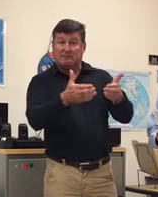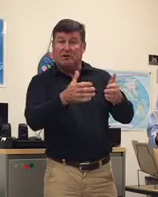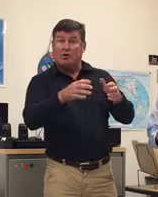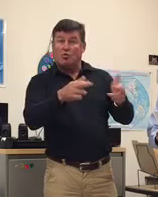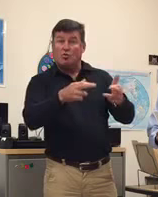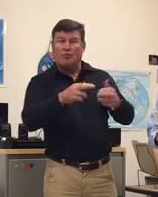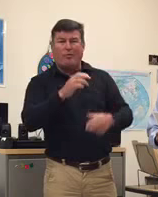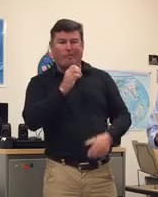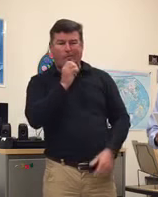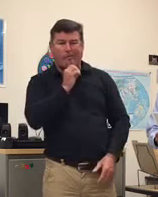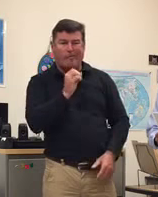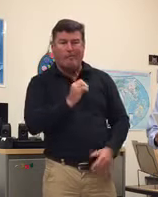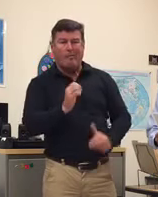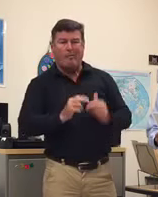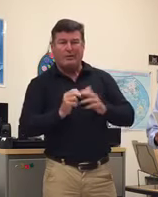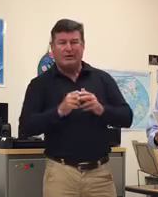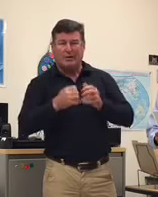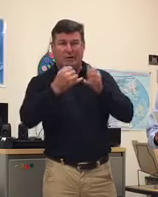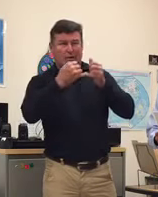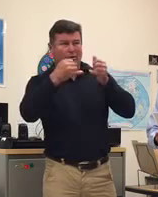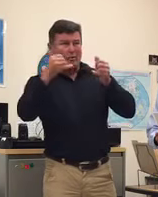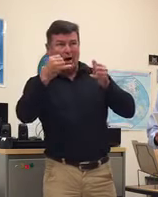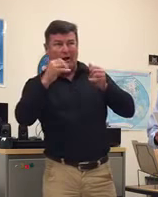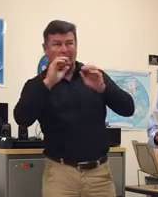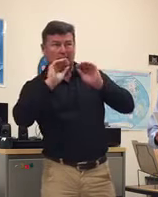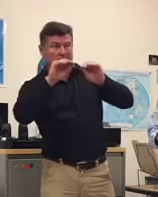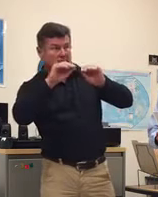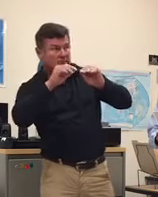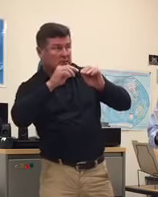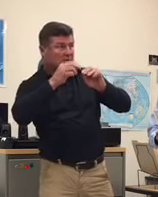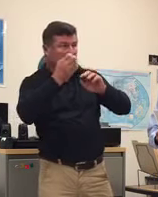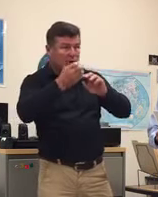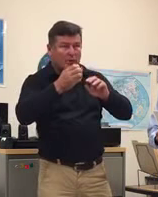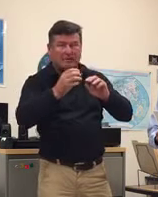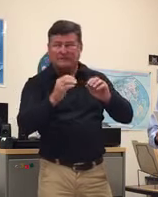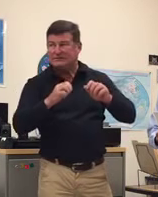classroom in a very old building, where installing the wiring and installing the